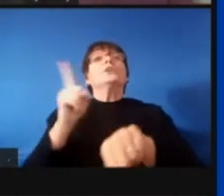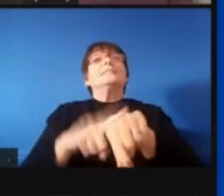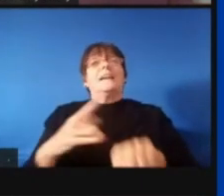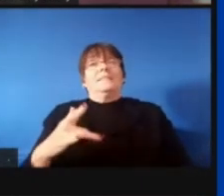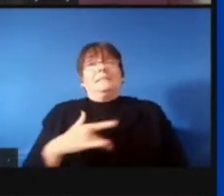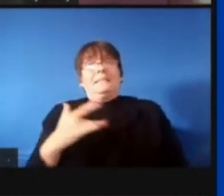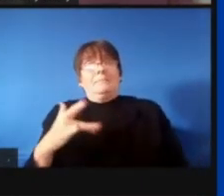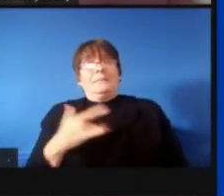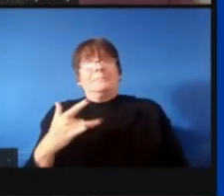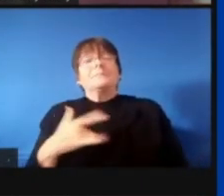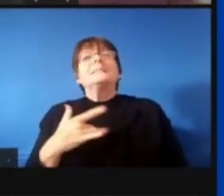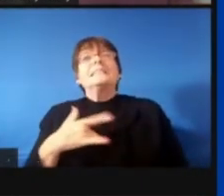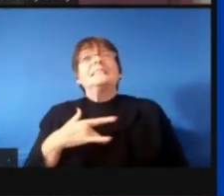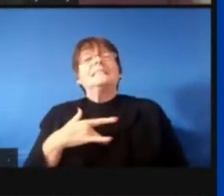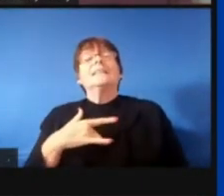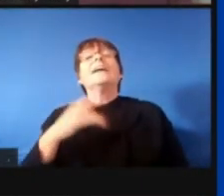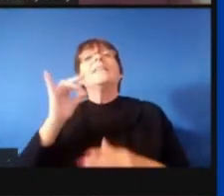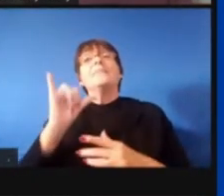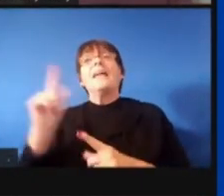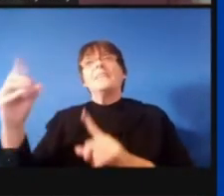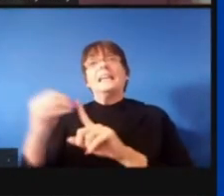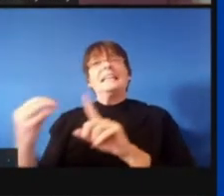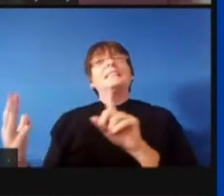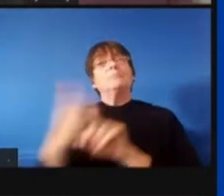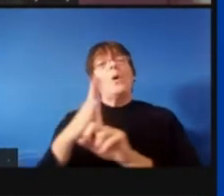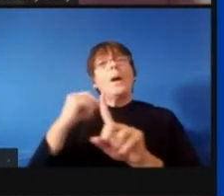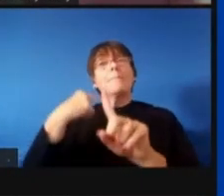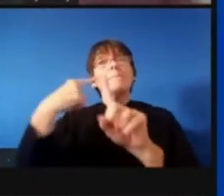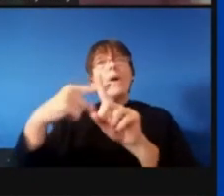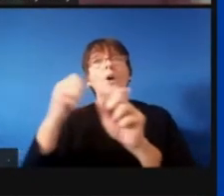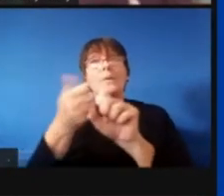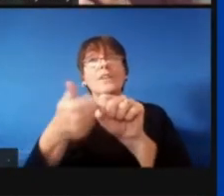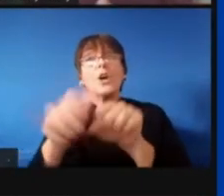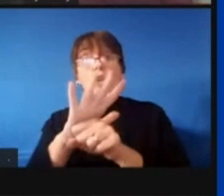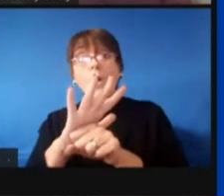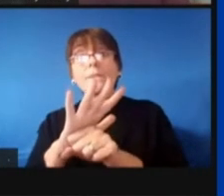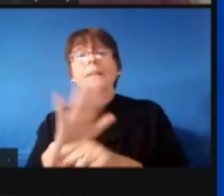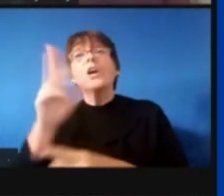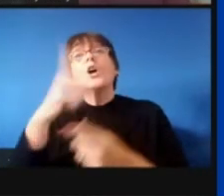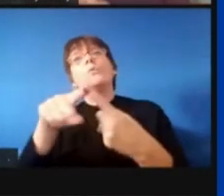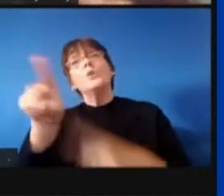IT IS ACTUALLY THE DAY THAT WE BELIEVE IS THE DAY THAT THAT PERSON WHO TESTED POSITIVE HAD THEIR FIRST SET OF SYMPTOMS OR